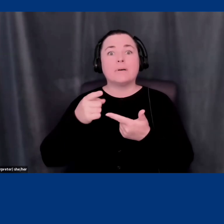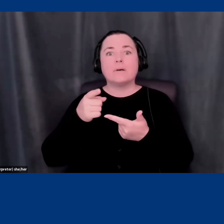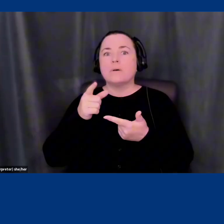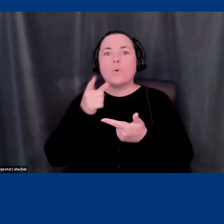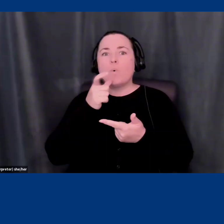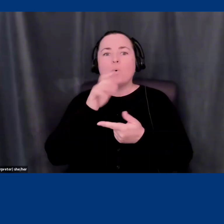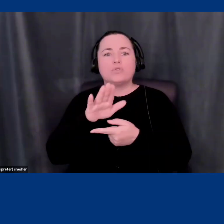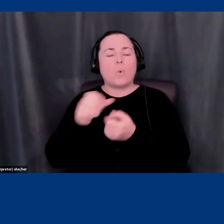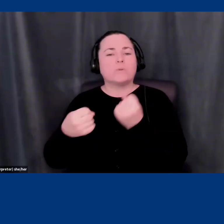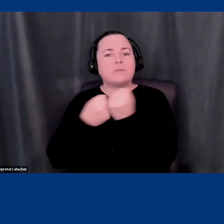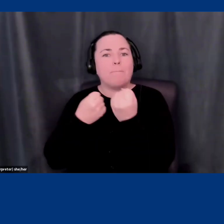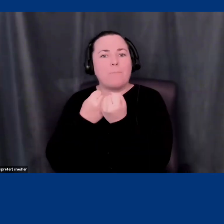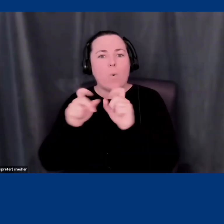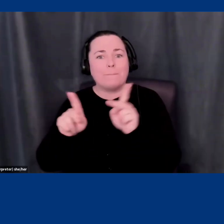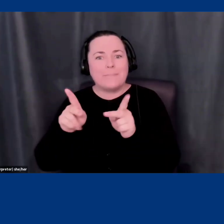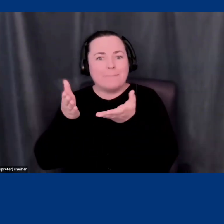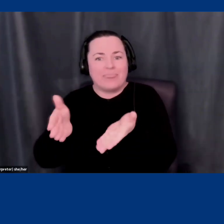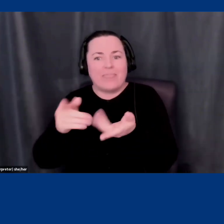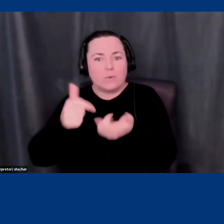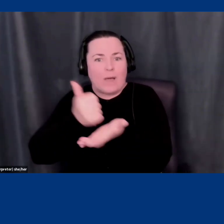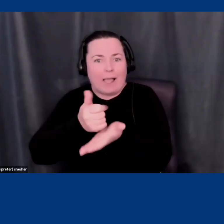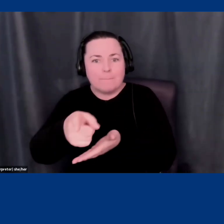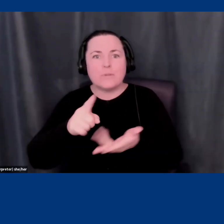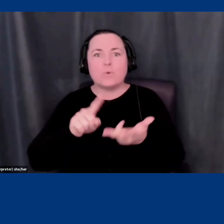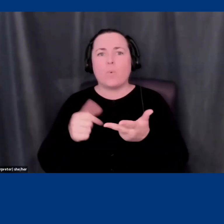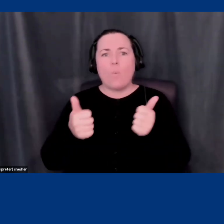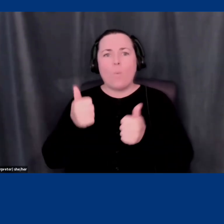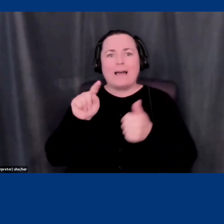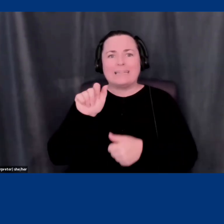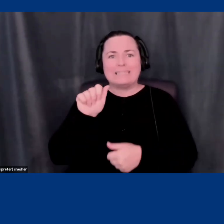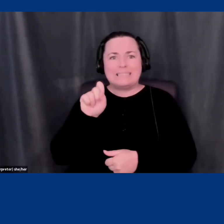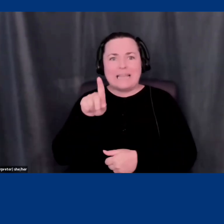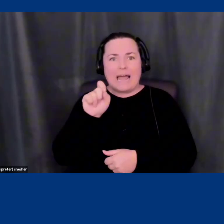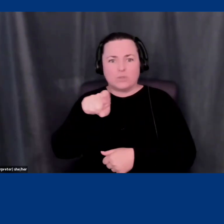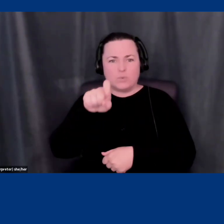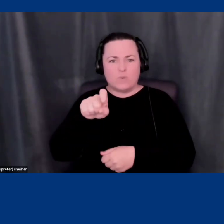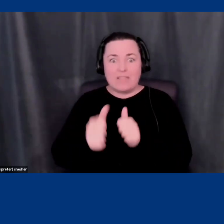And I think that allows me to get more into their